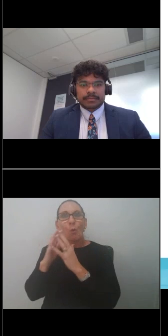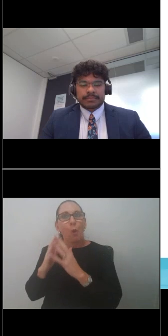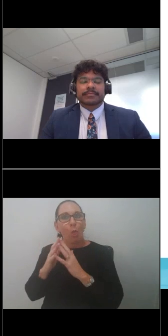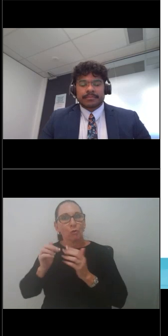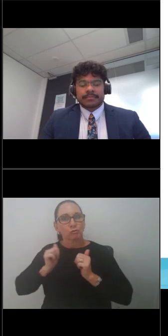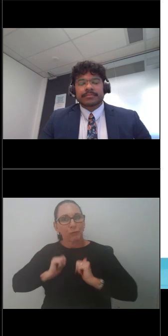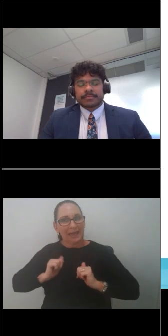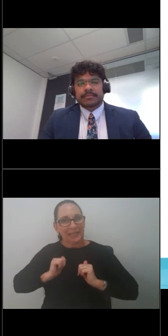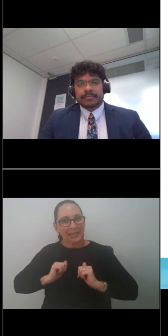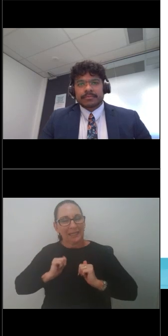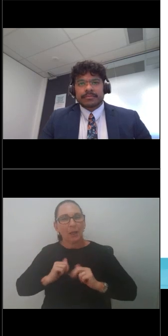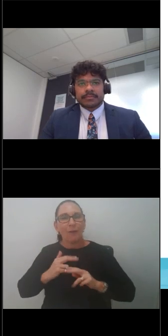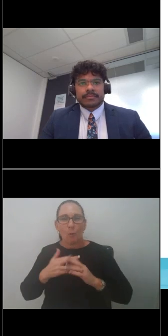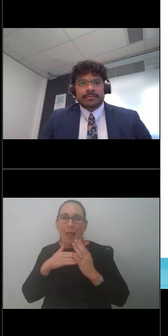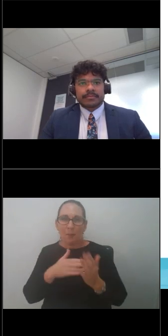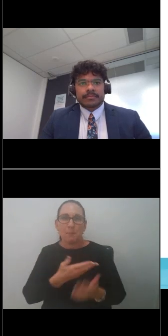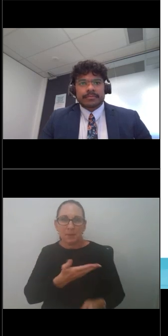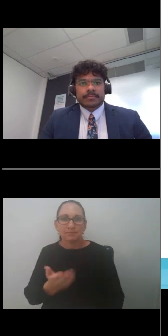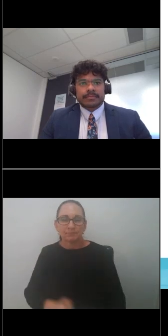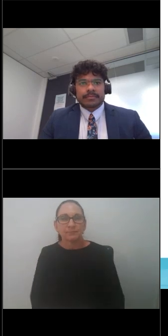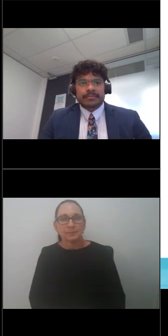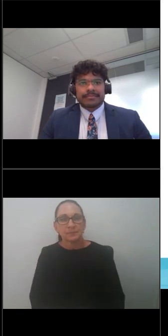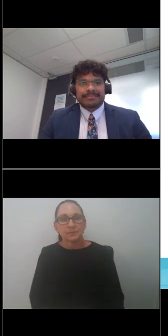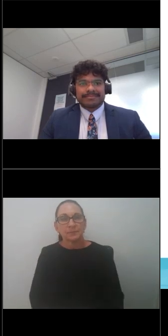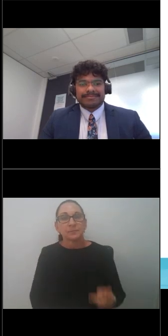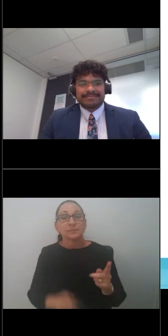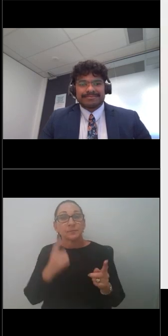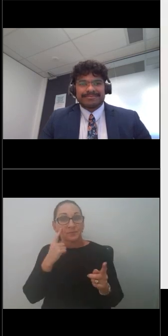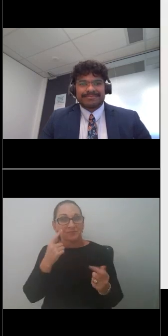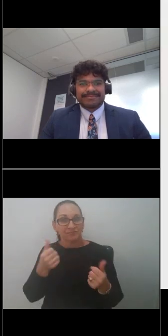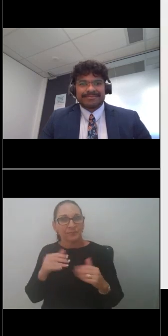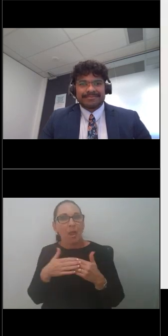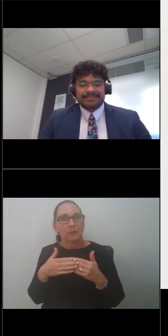yeah you can go to the next slide because we're talking about Lessons Learned now so you can go